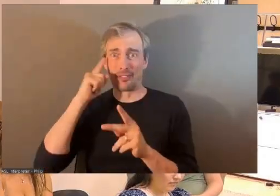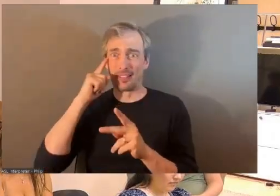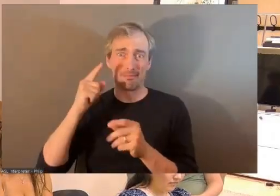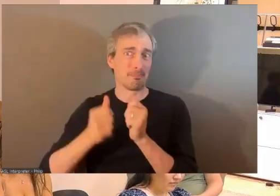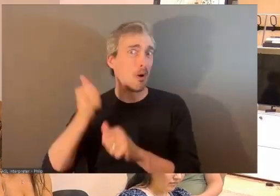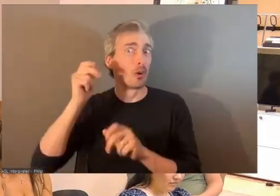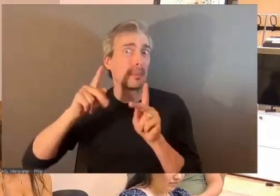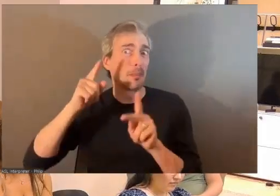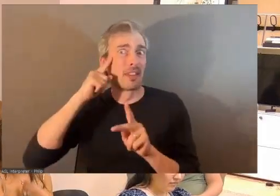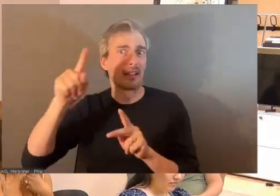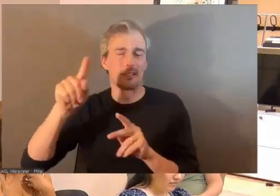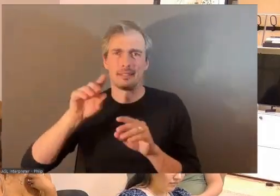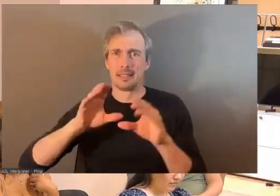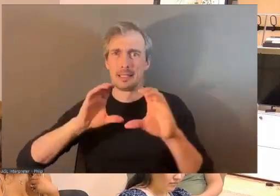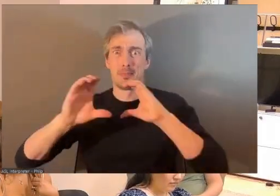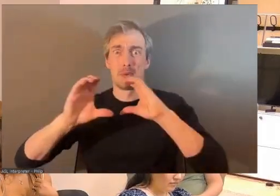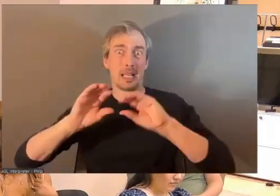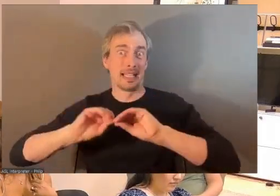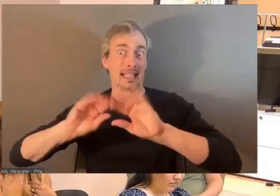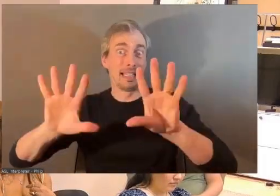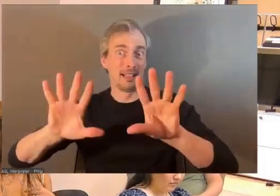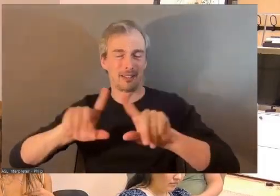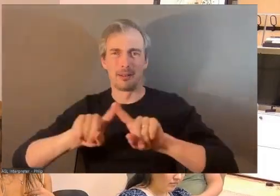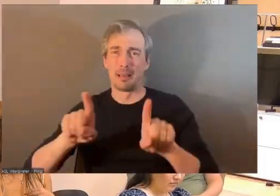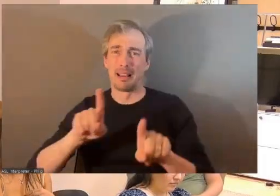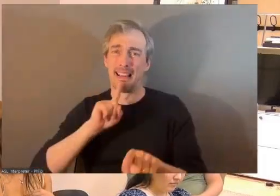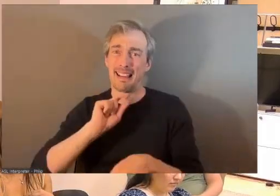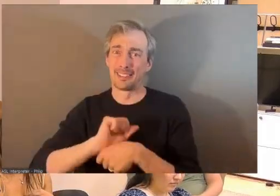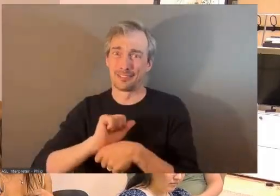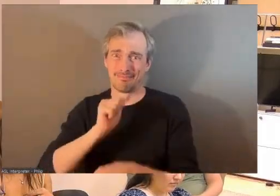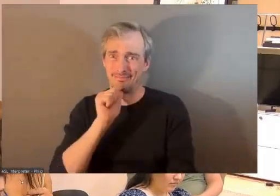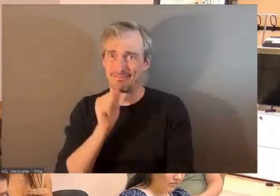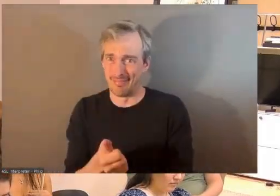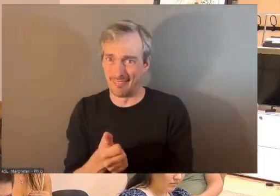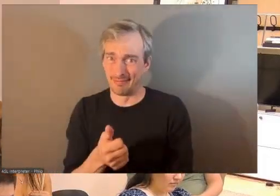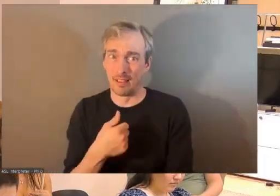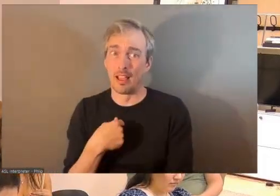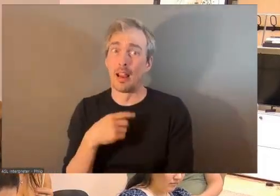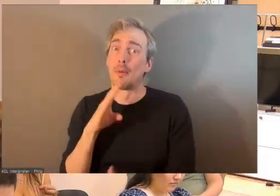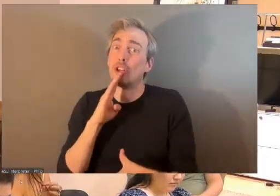And I can say... As a daughter of an immigrant mom... Who... She